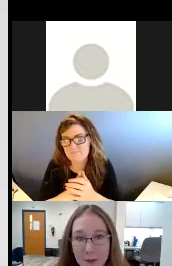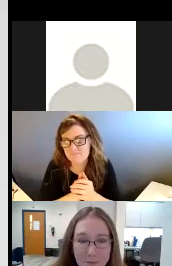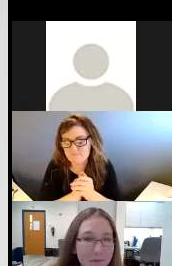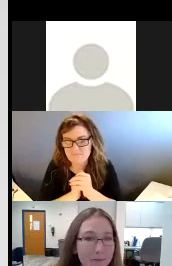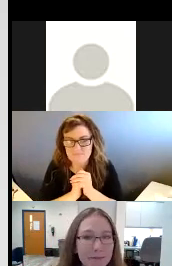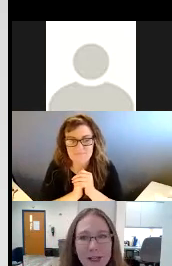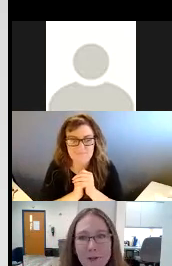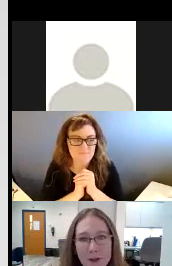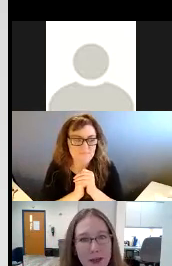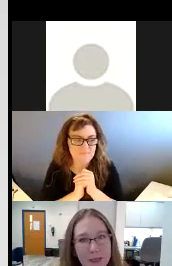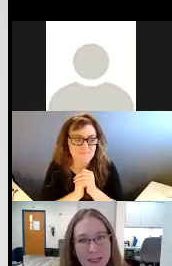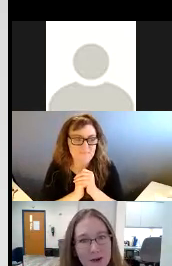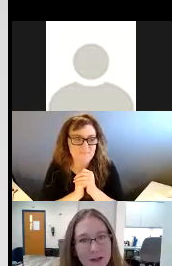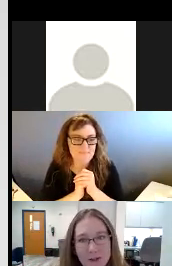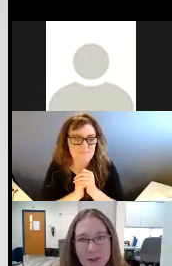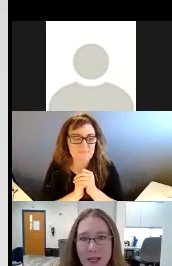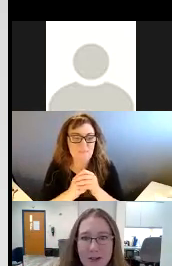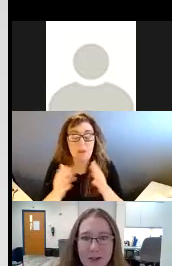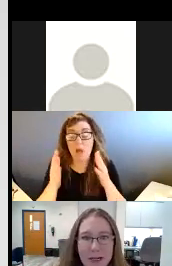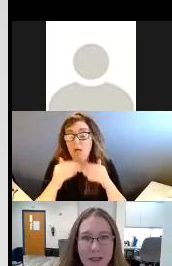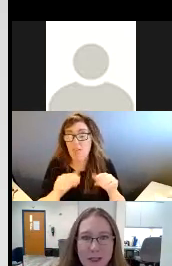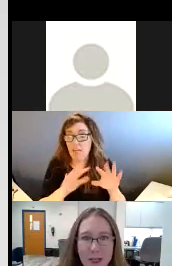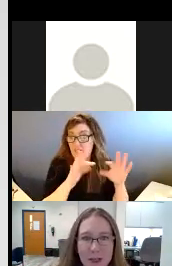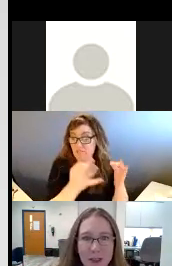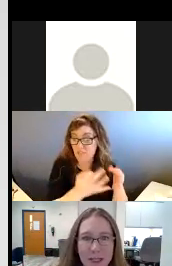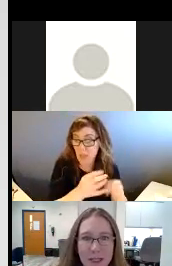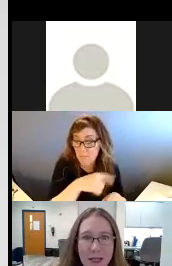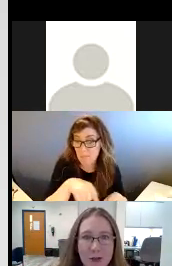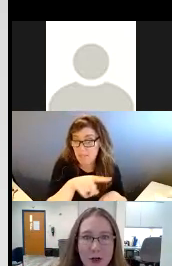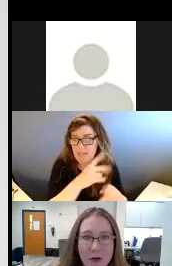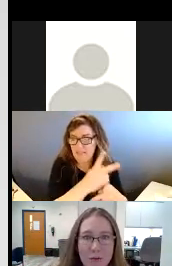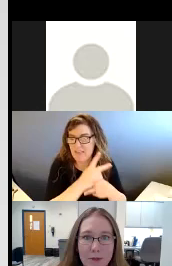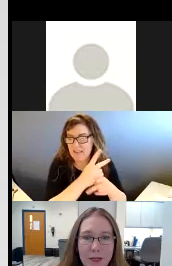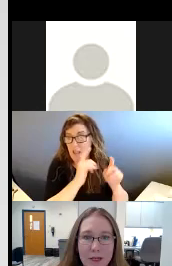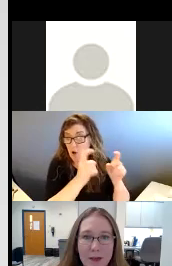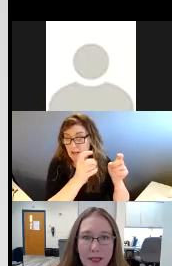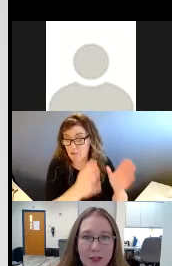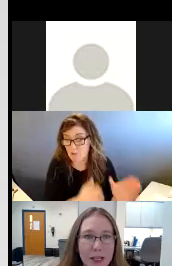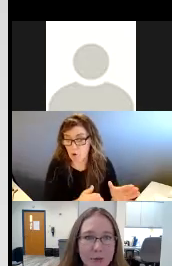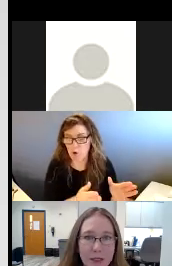THEN FOR THE FAMILY AND CAREGIVERS THAT DIRECT DISCUSSION INSIDE THE HOME AND THAT EDUCATION WE CAN